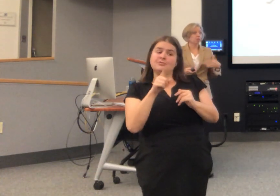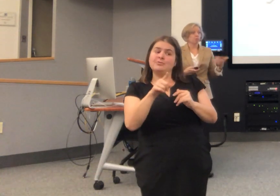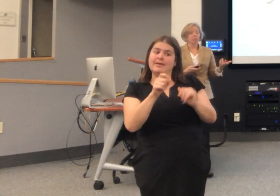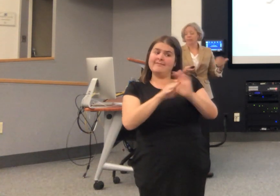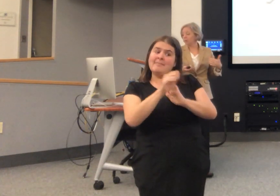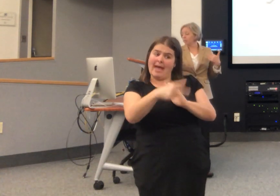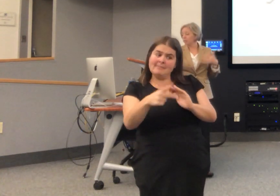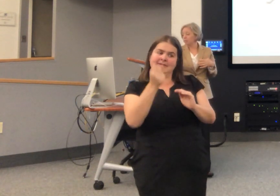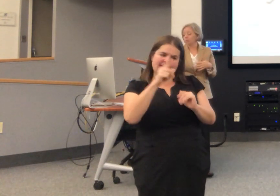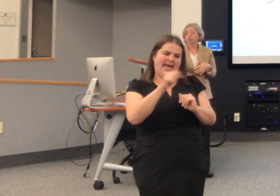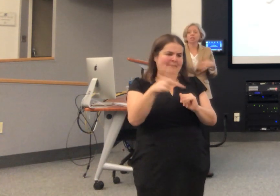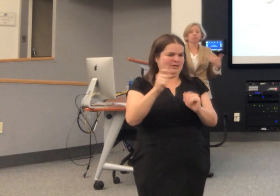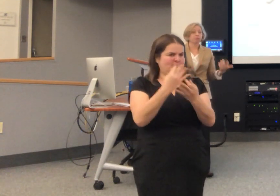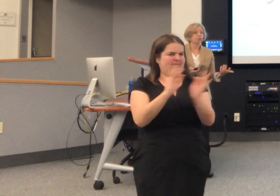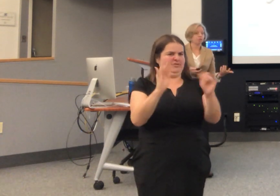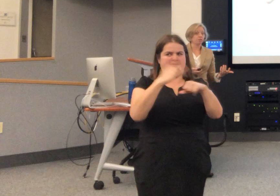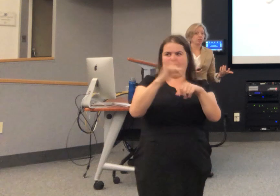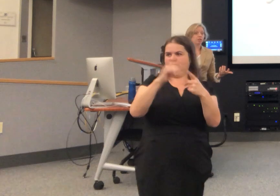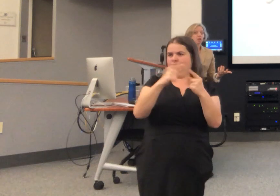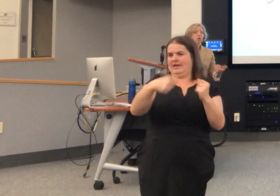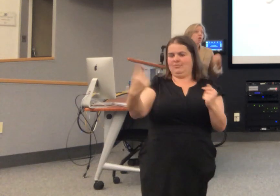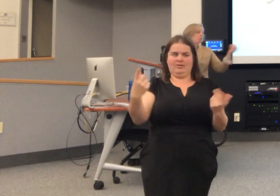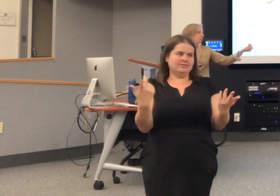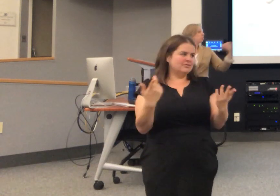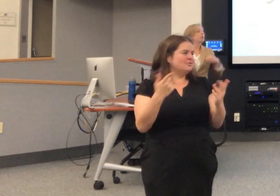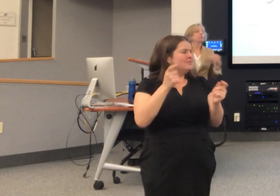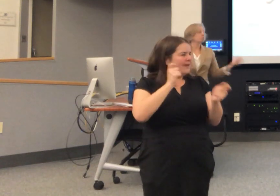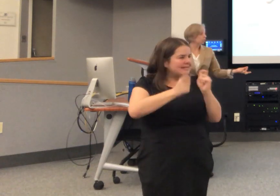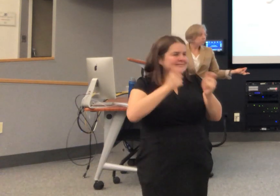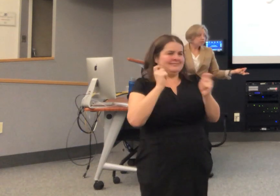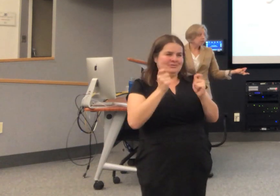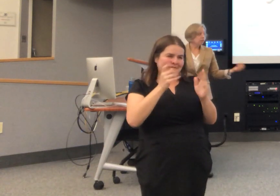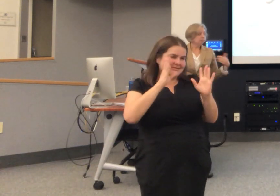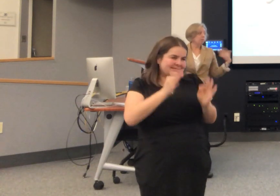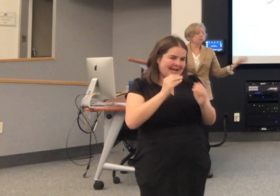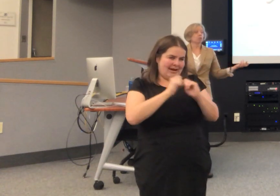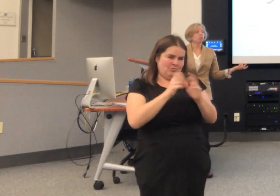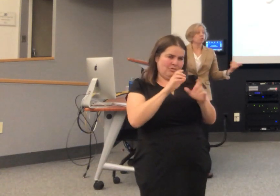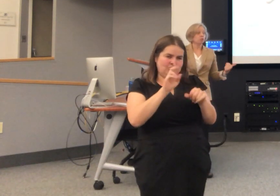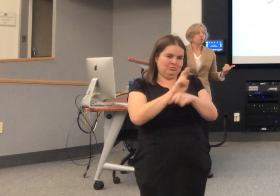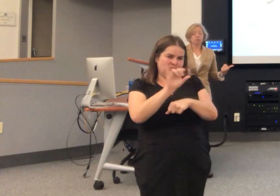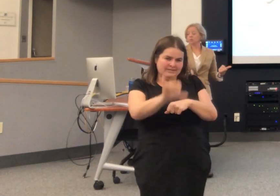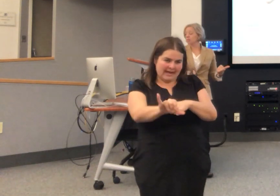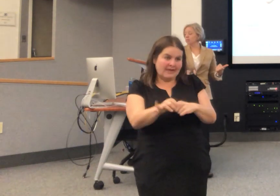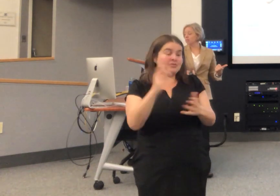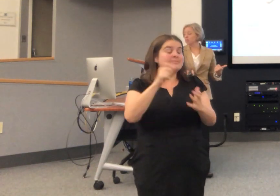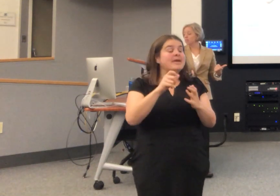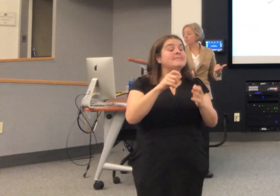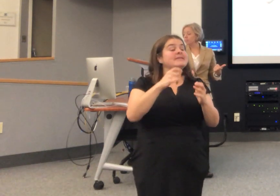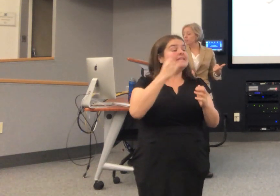So, it could be for free, it could be for a fee, or maybe pay me a royalty based on what you earn on those translations.